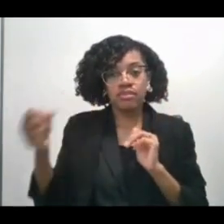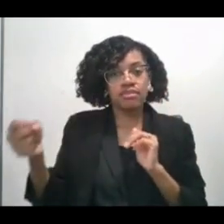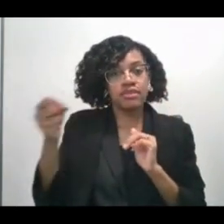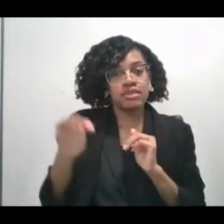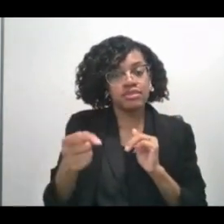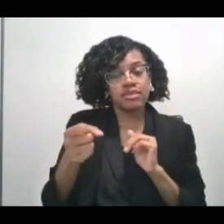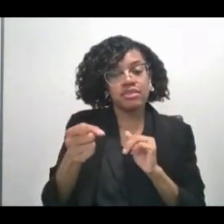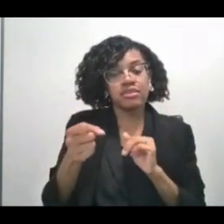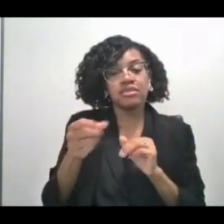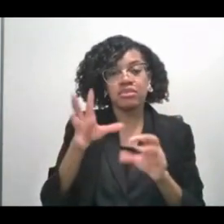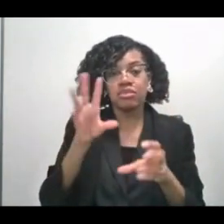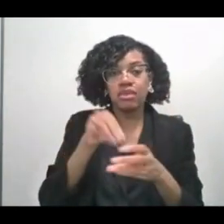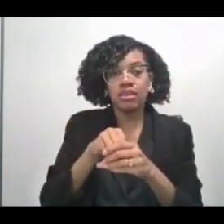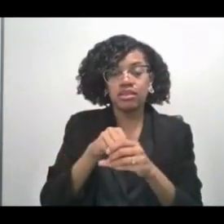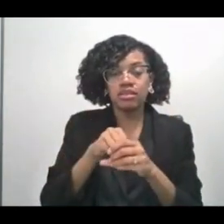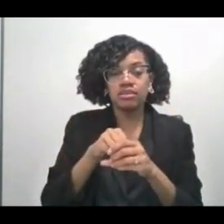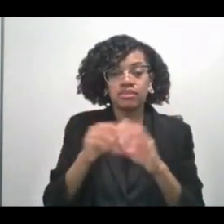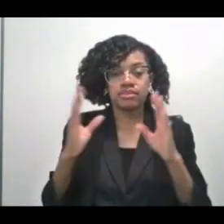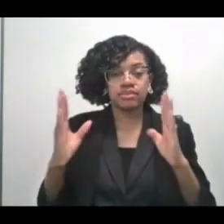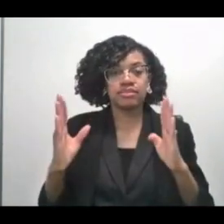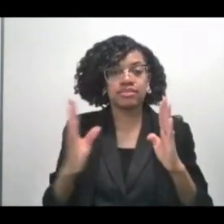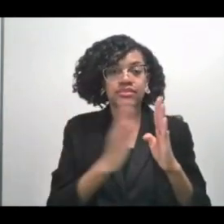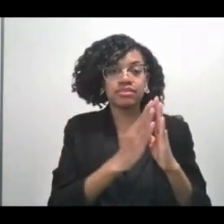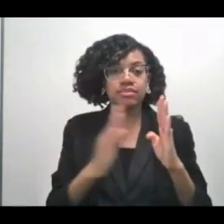definitely within the period or performance of the grant.